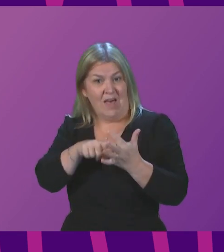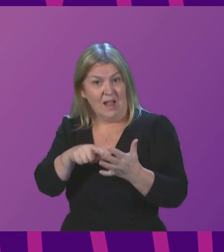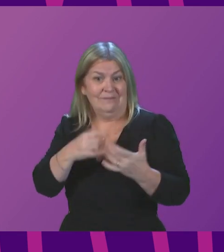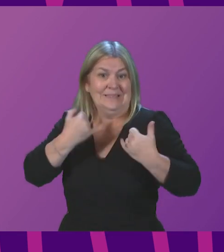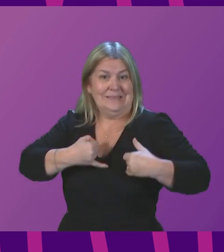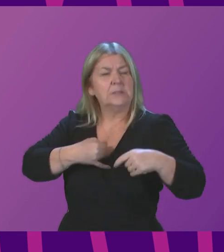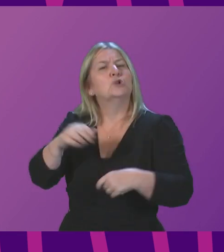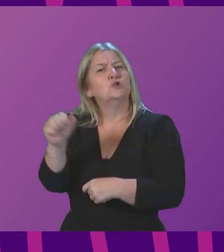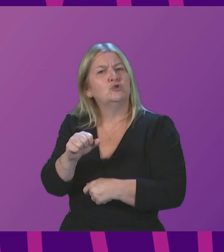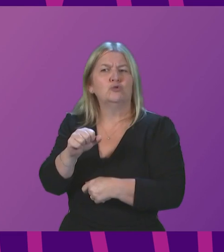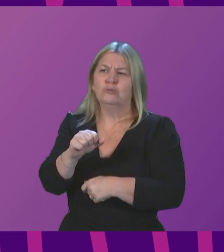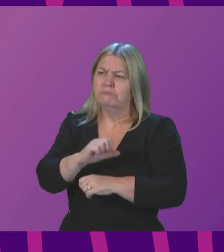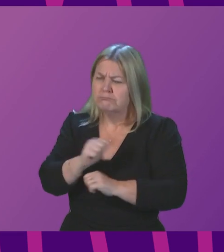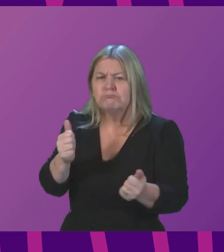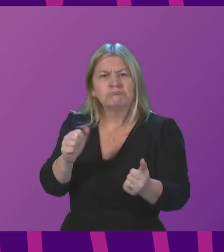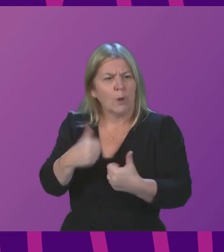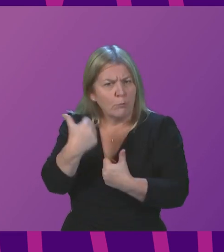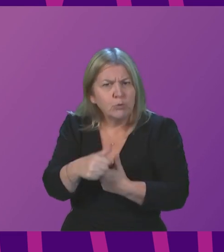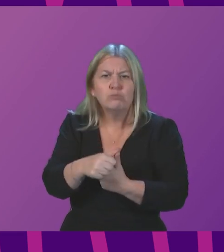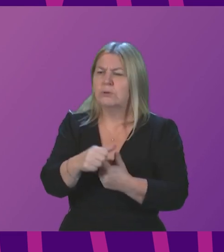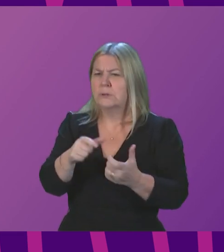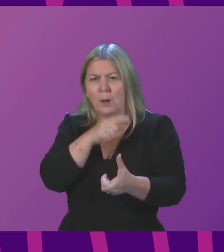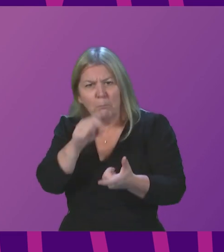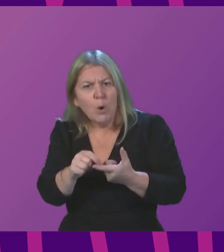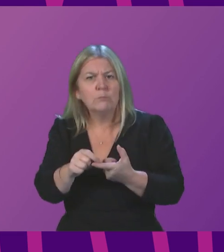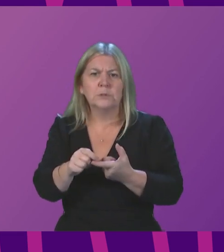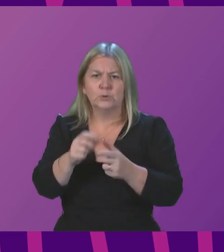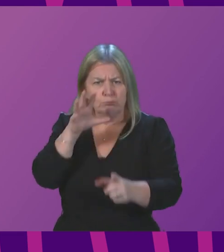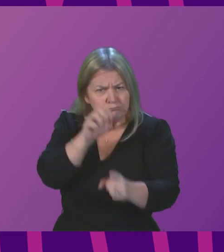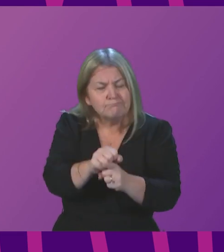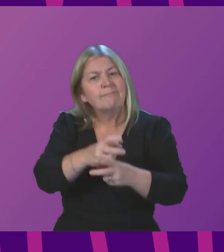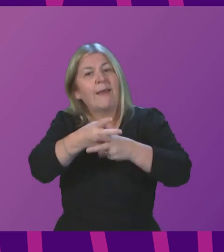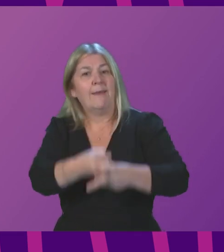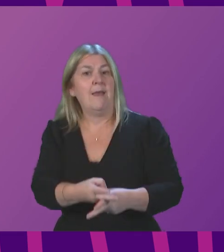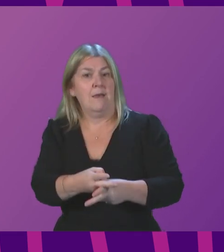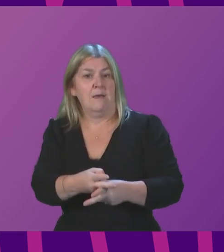diagnosis, treatment and care. An initial investment of £2.2 million has supported